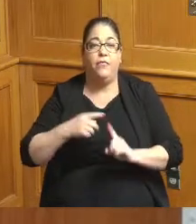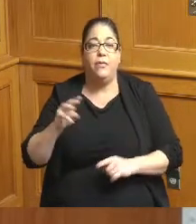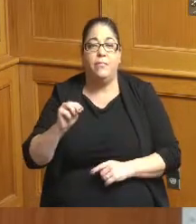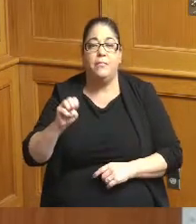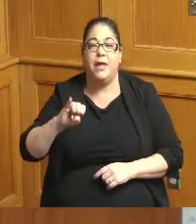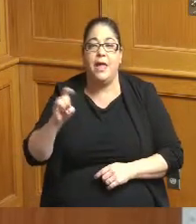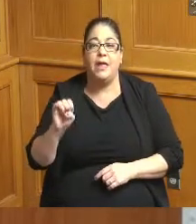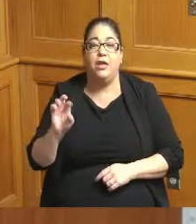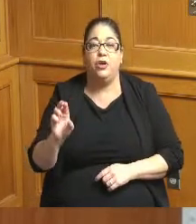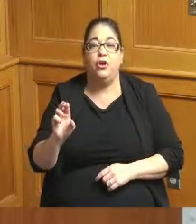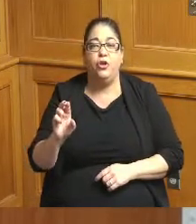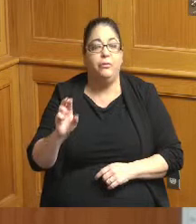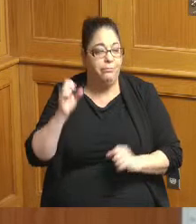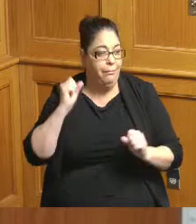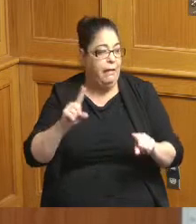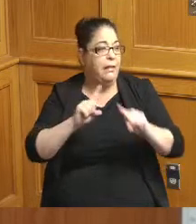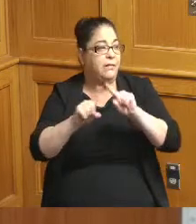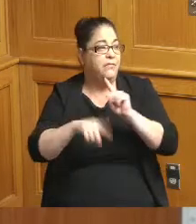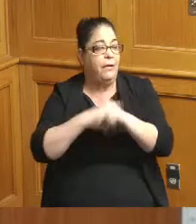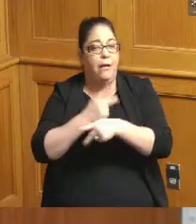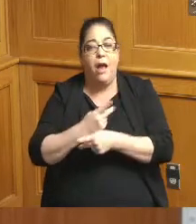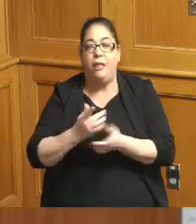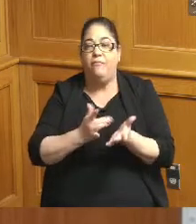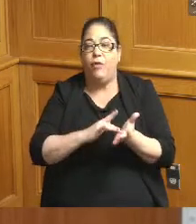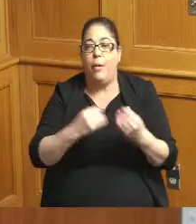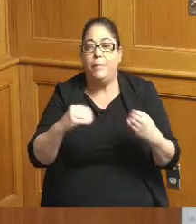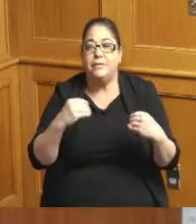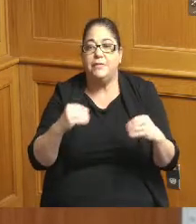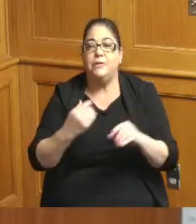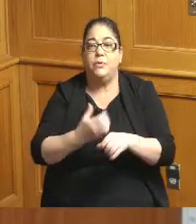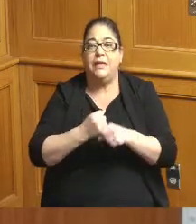people have gone to all of these other types of Pharmacies with no appointment necessary